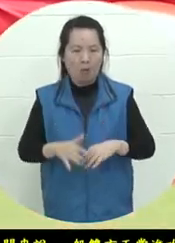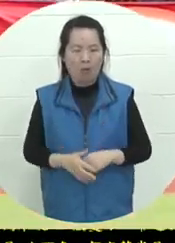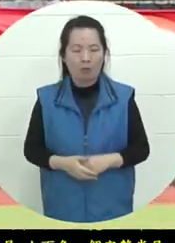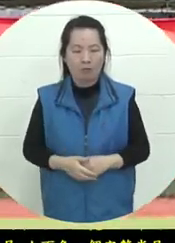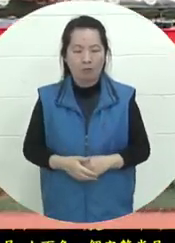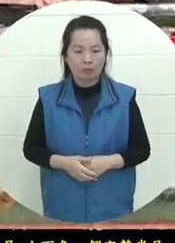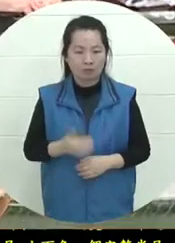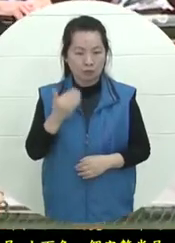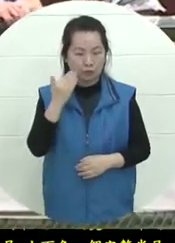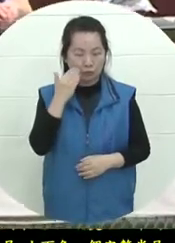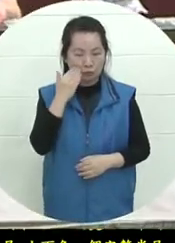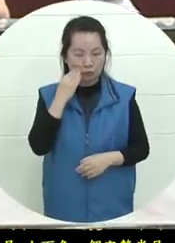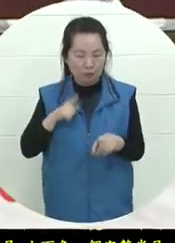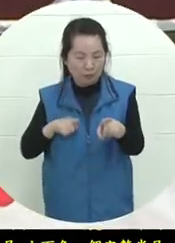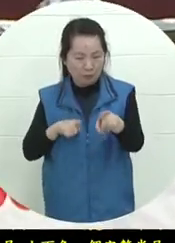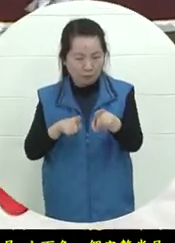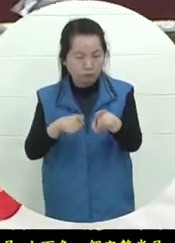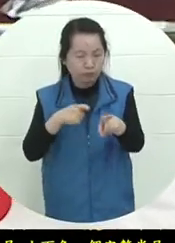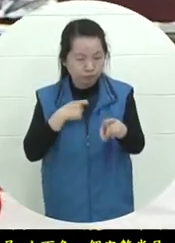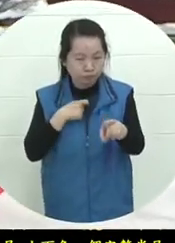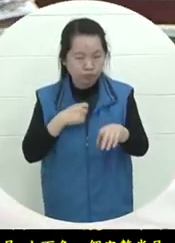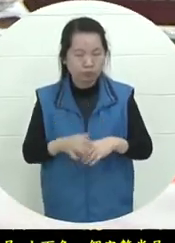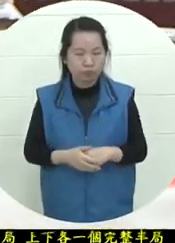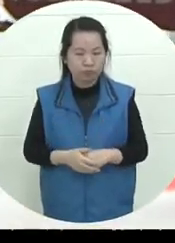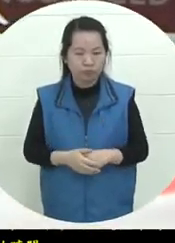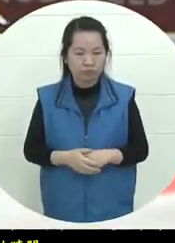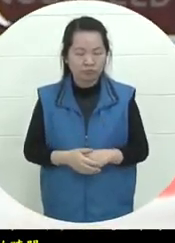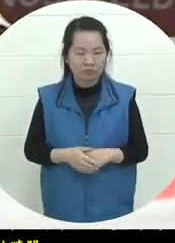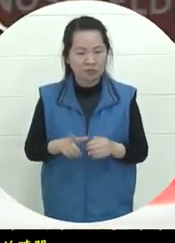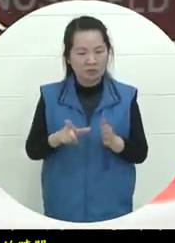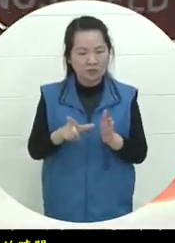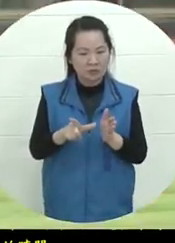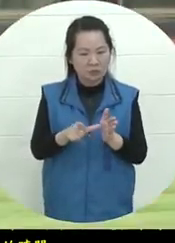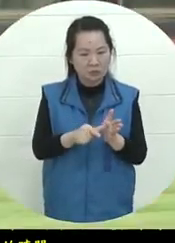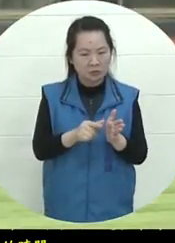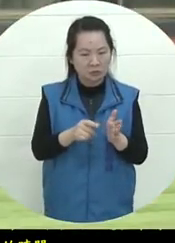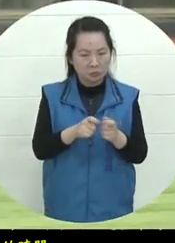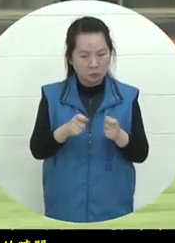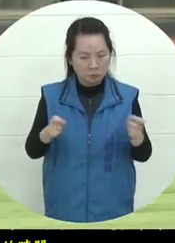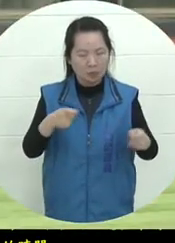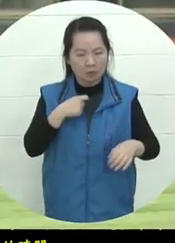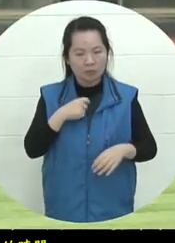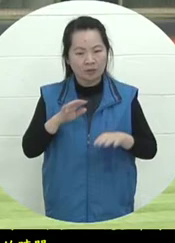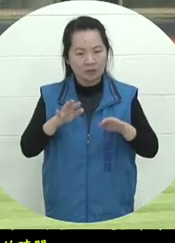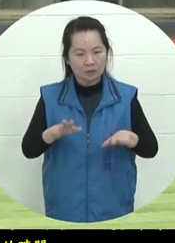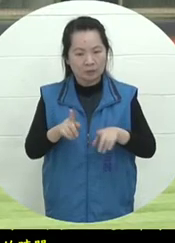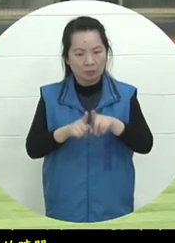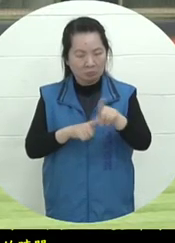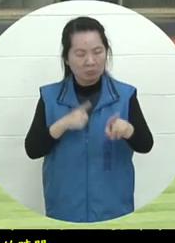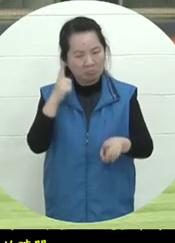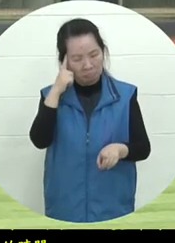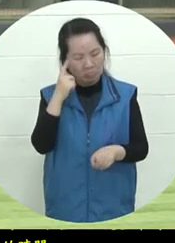If there is a pursuit, it will also take a while. It will consume some more time. This is something they must consider